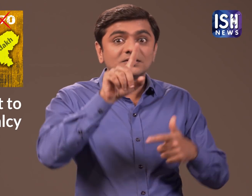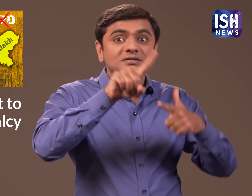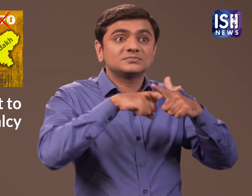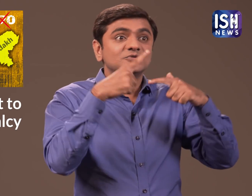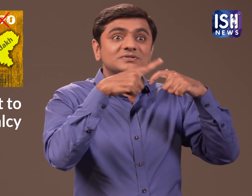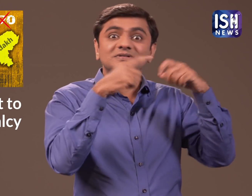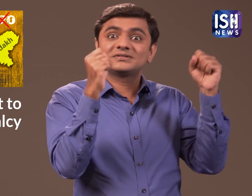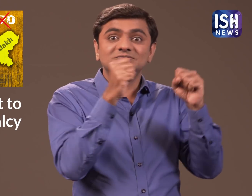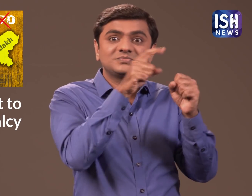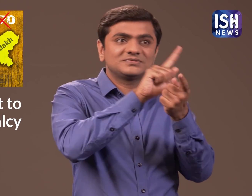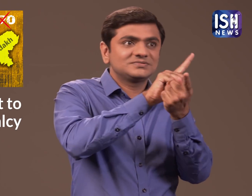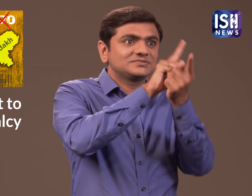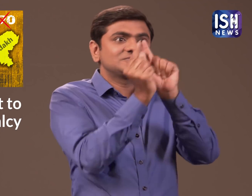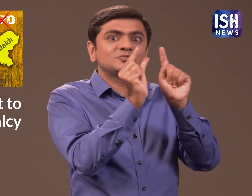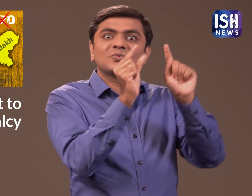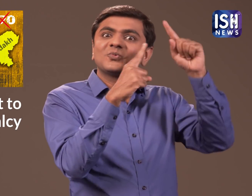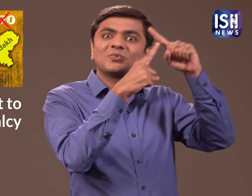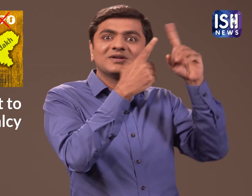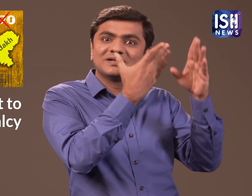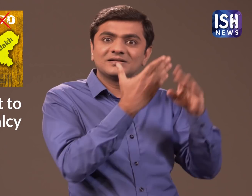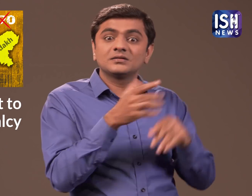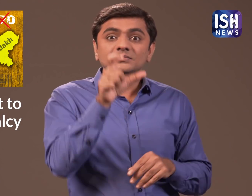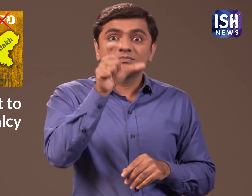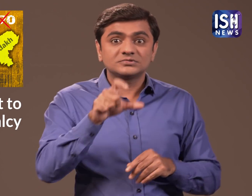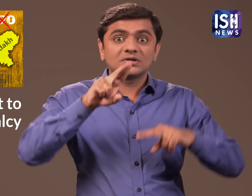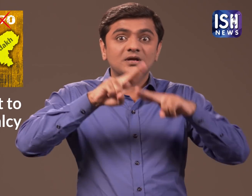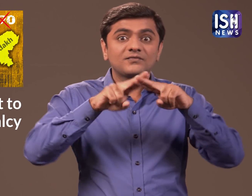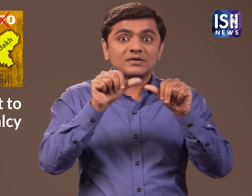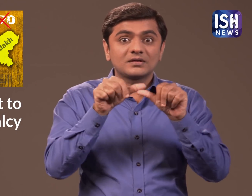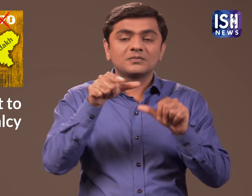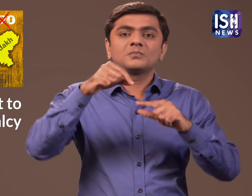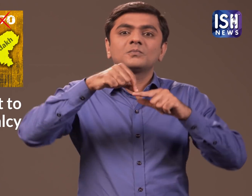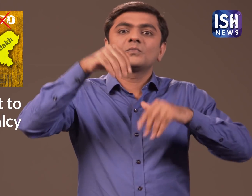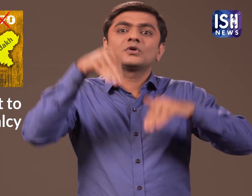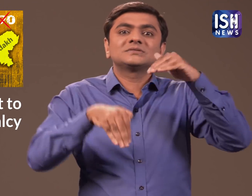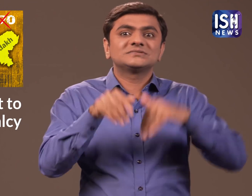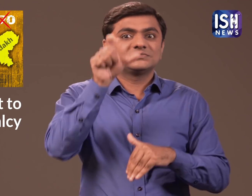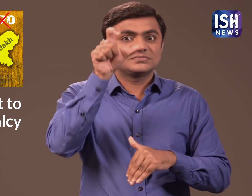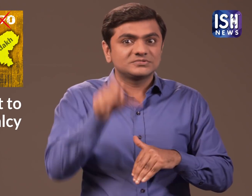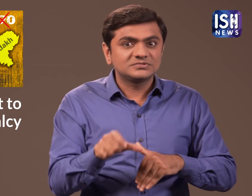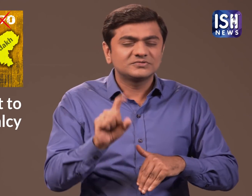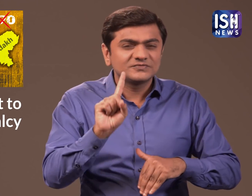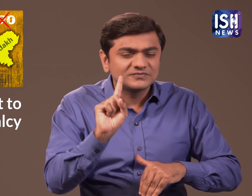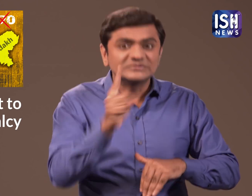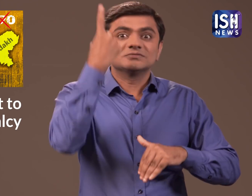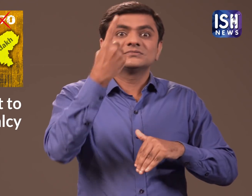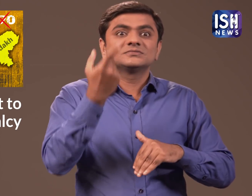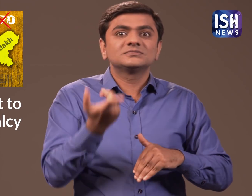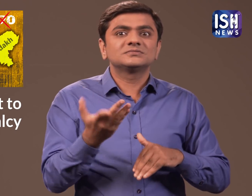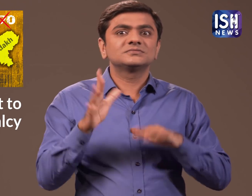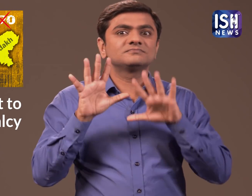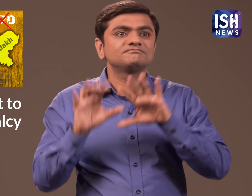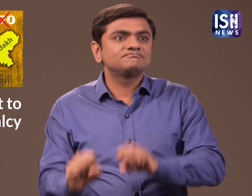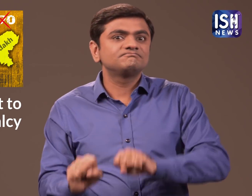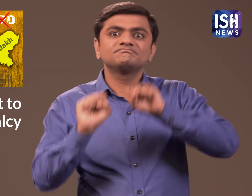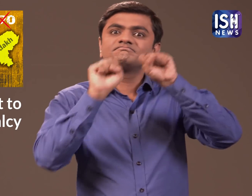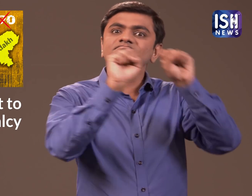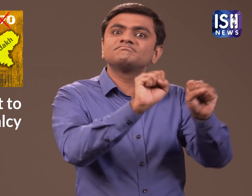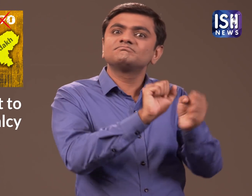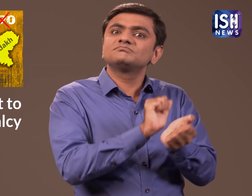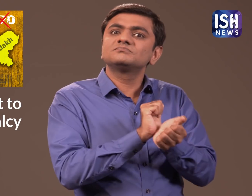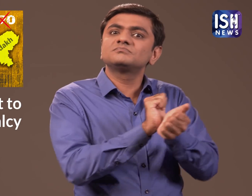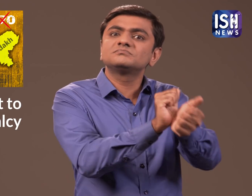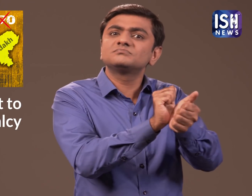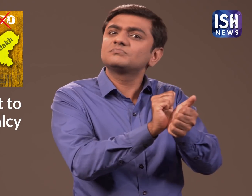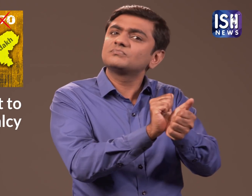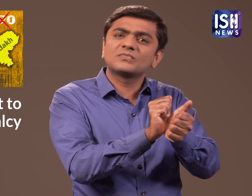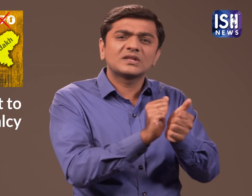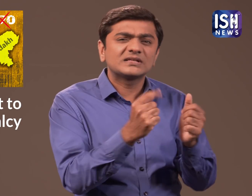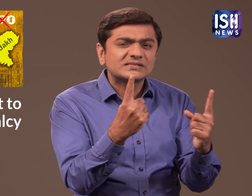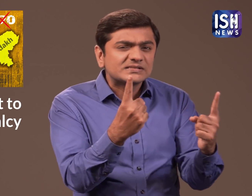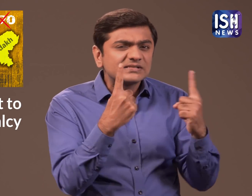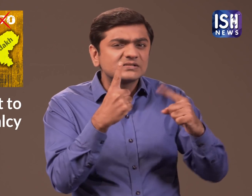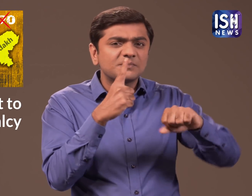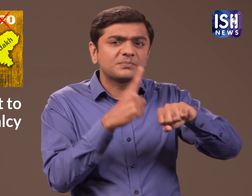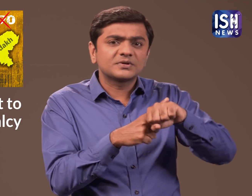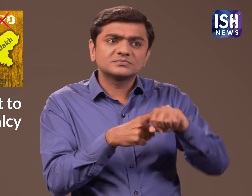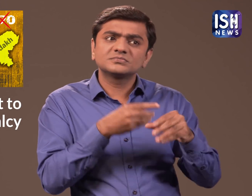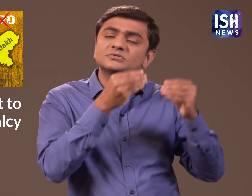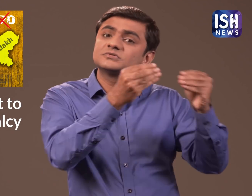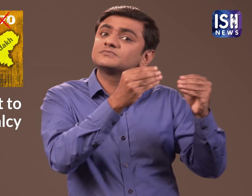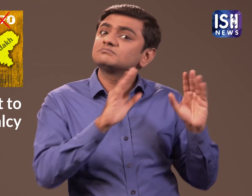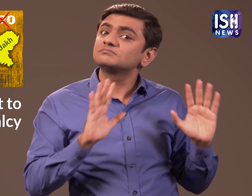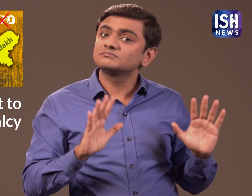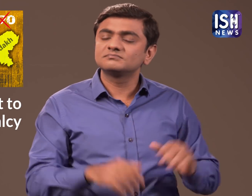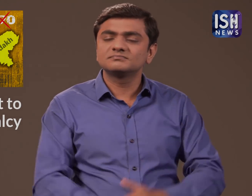After J&K was turned into a UT, Farooq Abdullah was the first politician to face such a strict punishment.